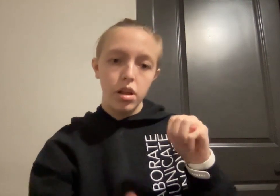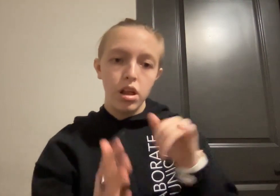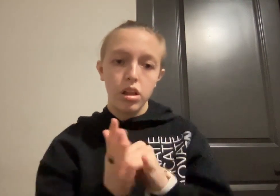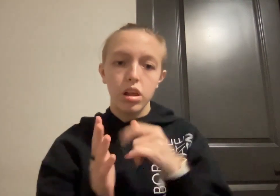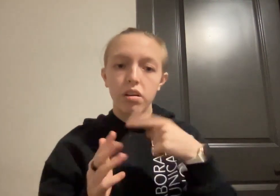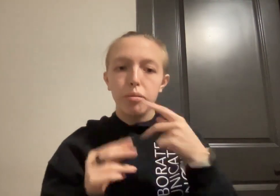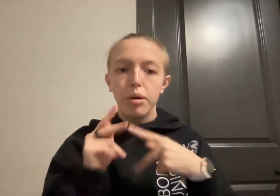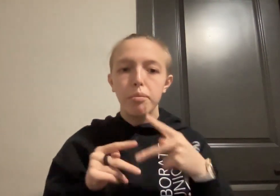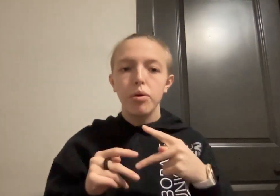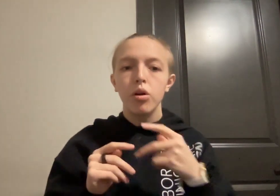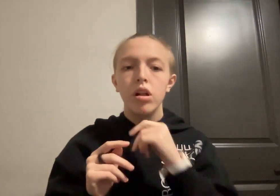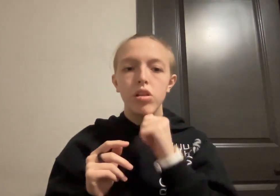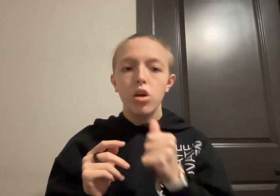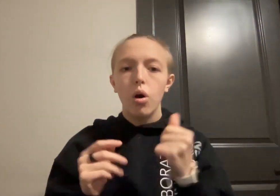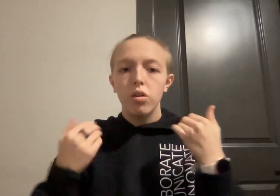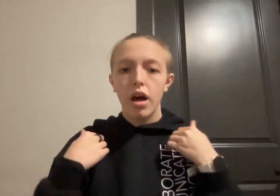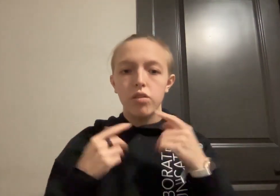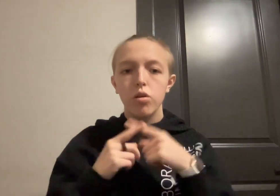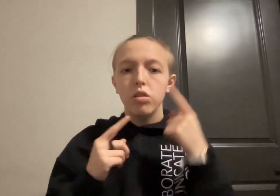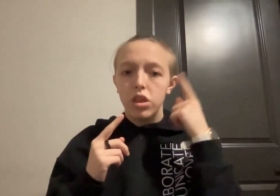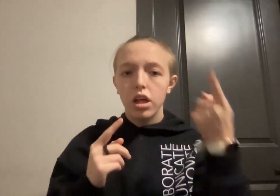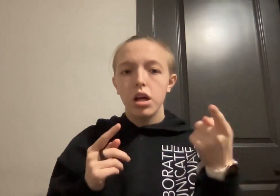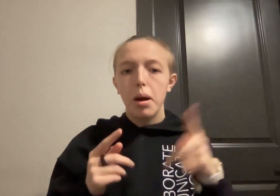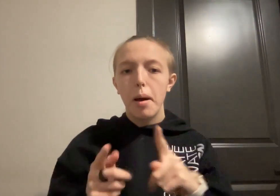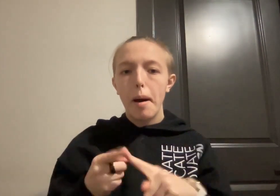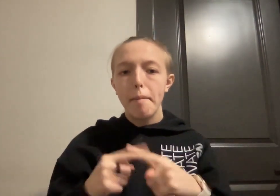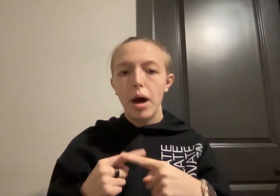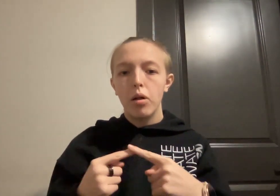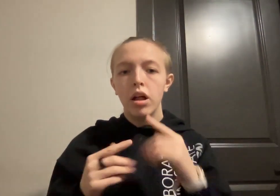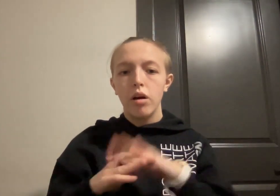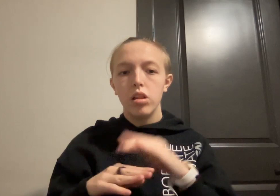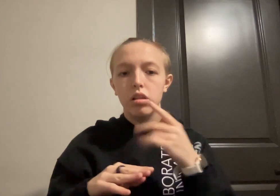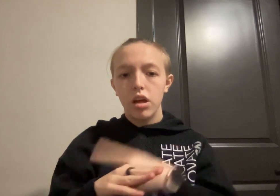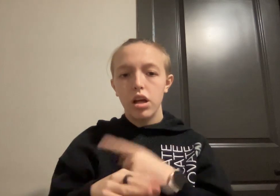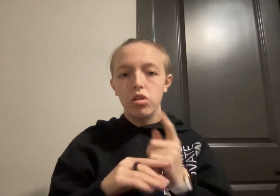that hearing people don't have to think about on a day